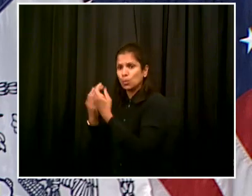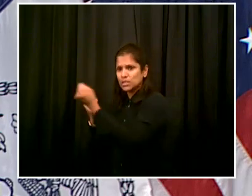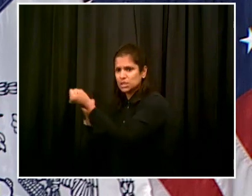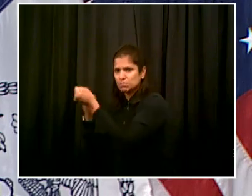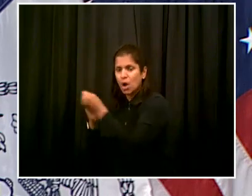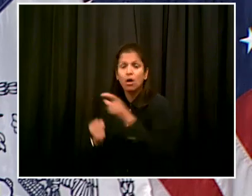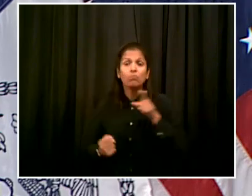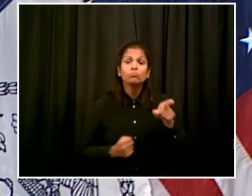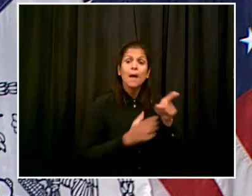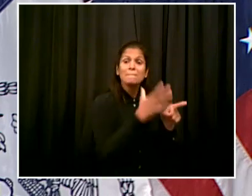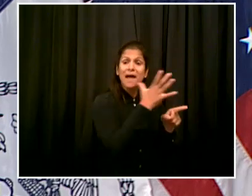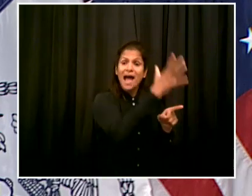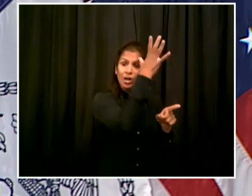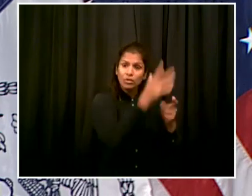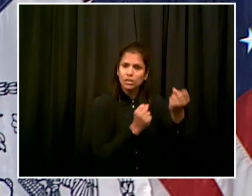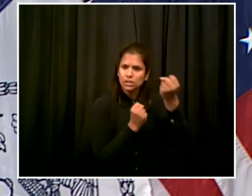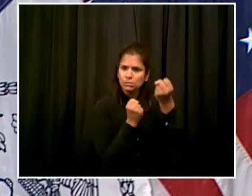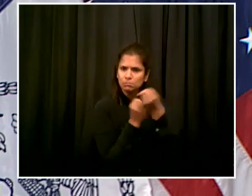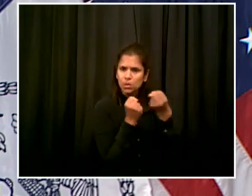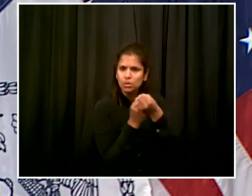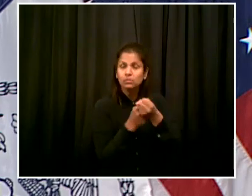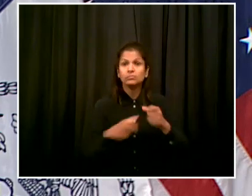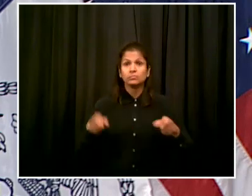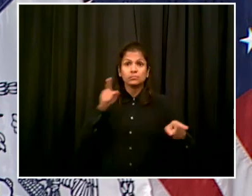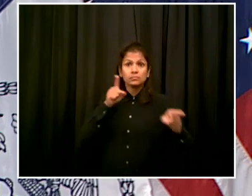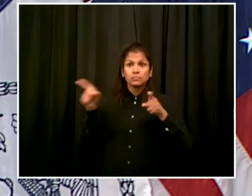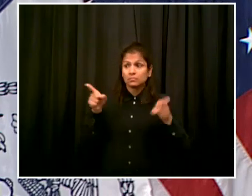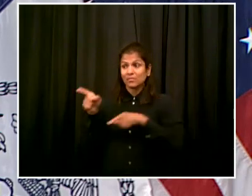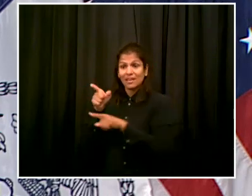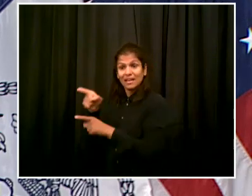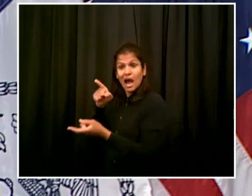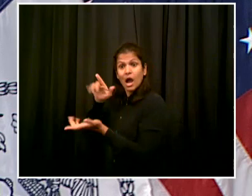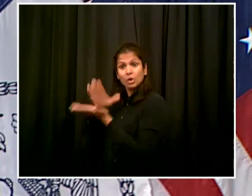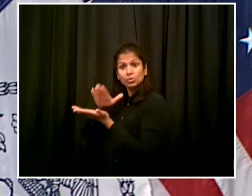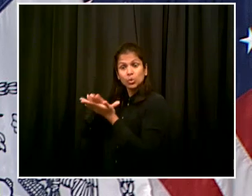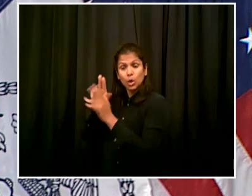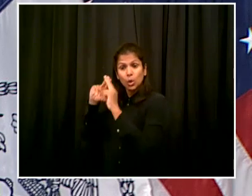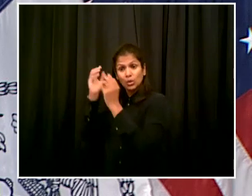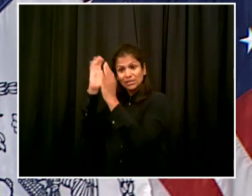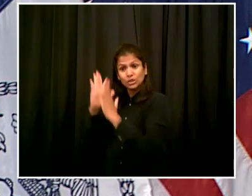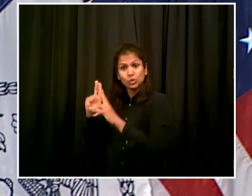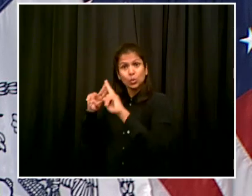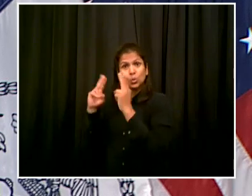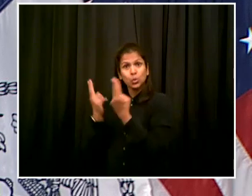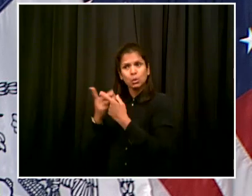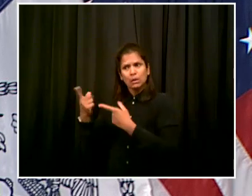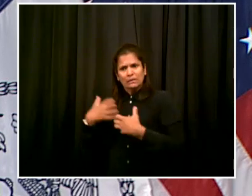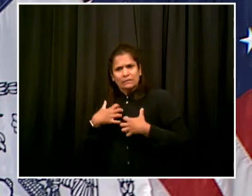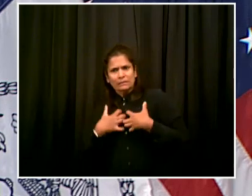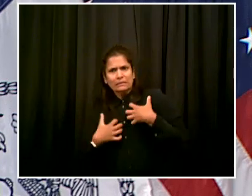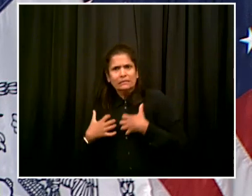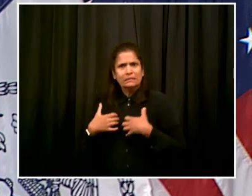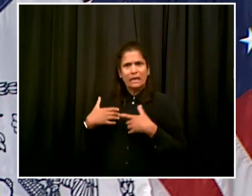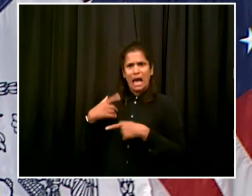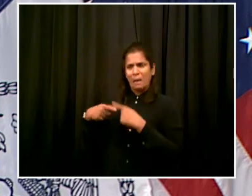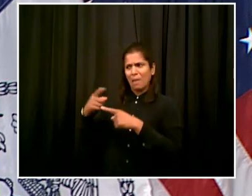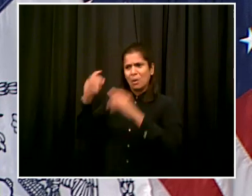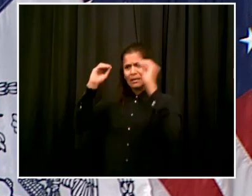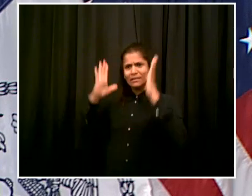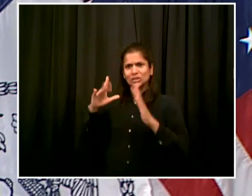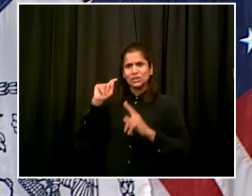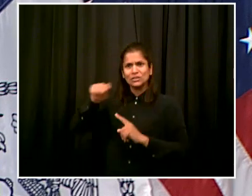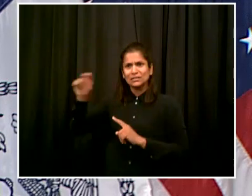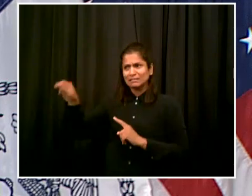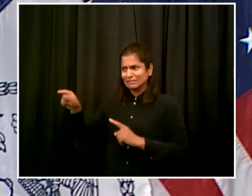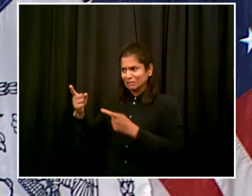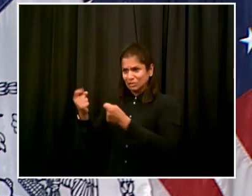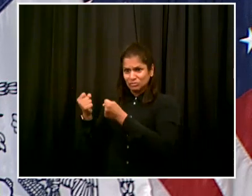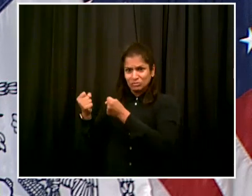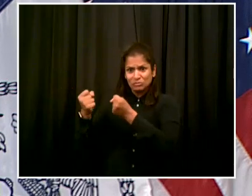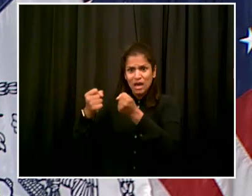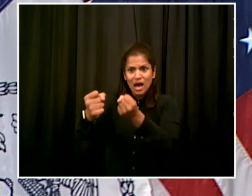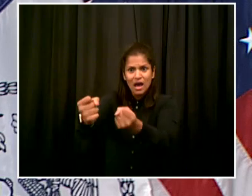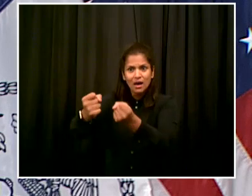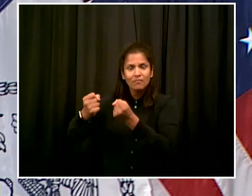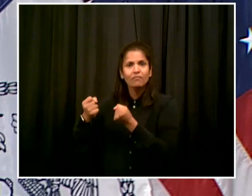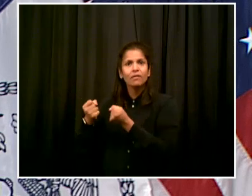THAT I HAVE DONE,